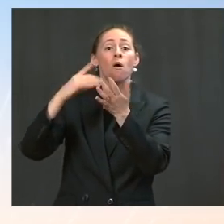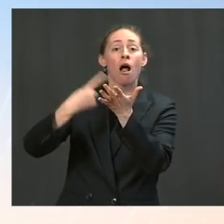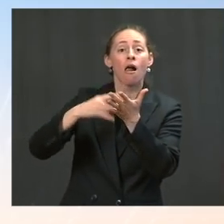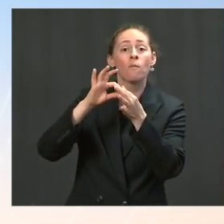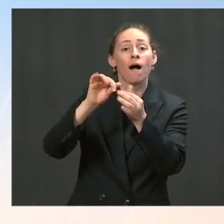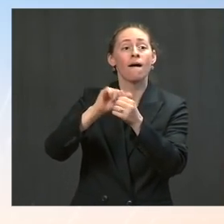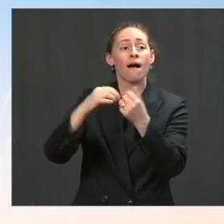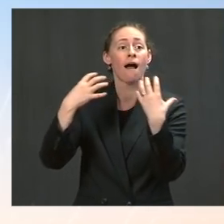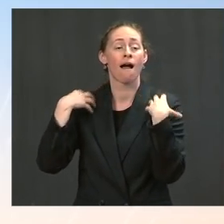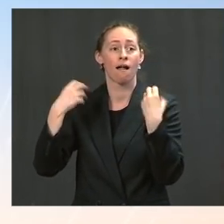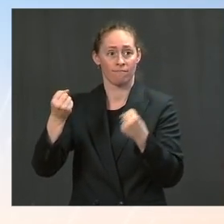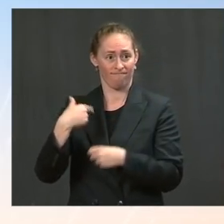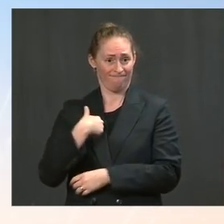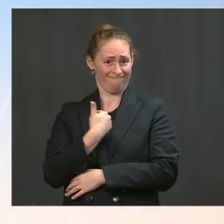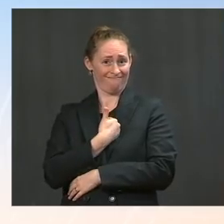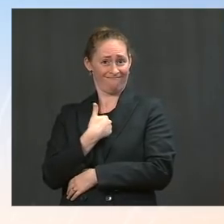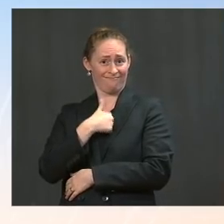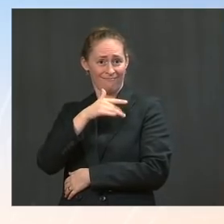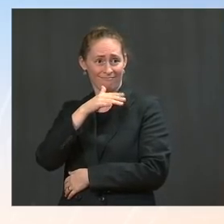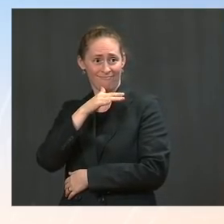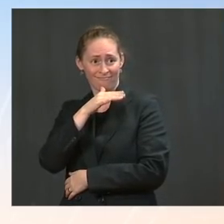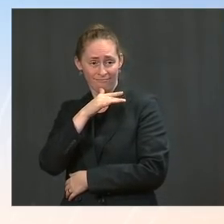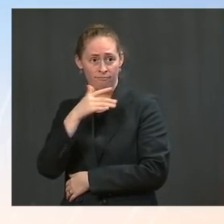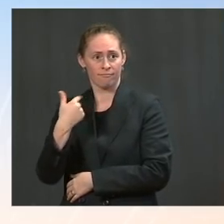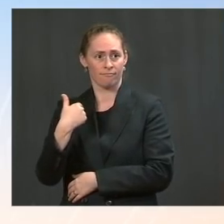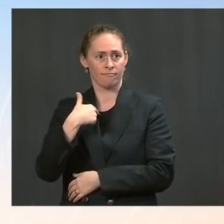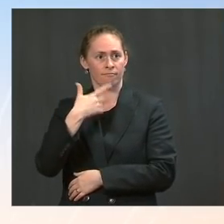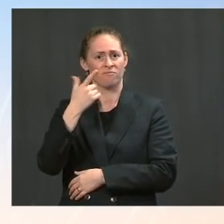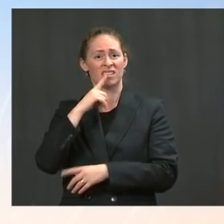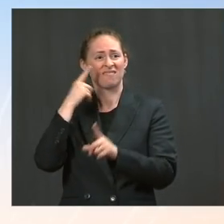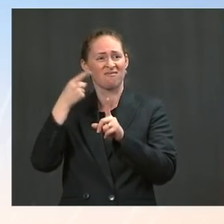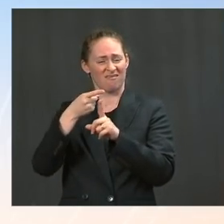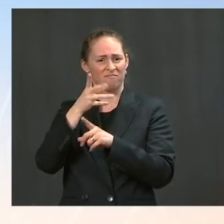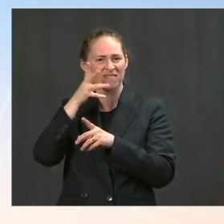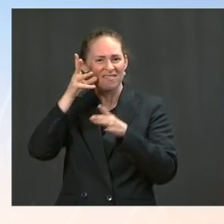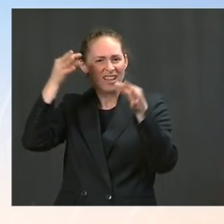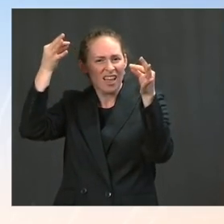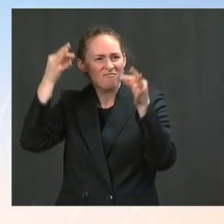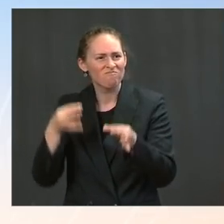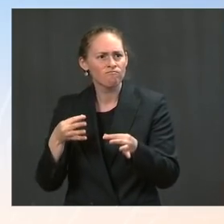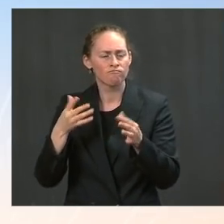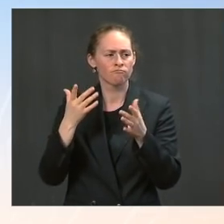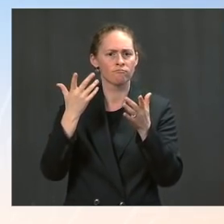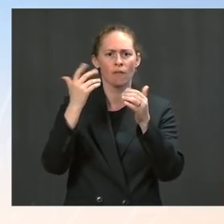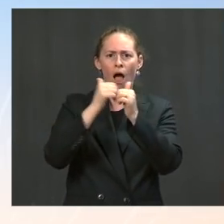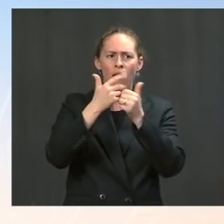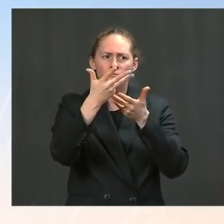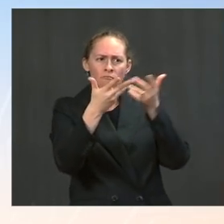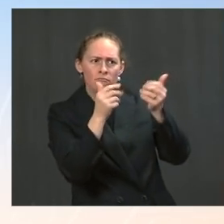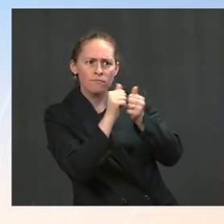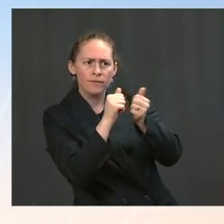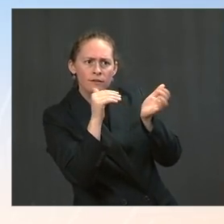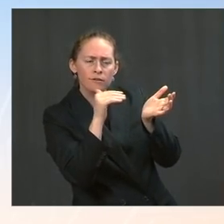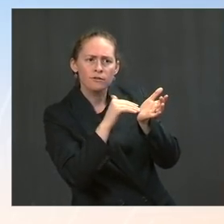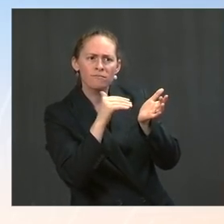would obviously be made by the parents in -- in coordination with doctors. But I would say there's no question that when there's information --